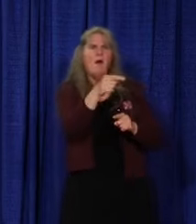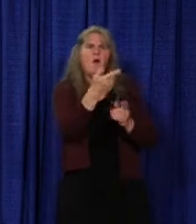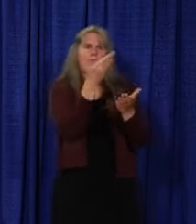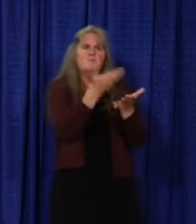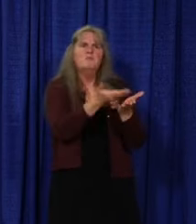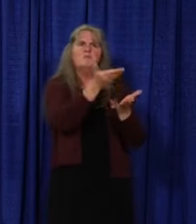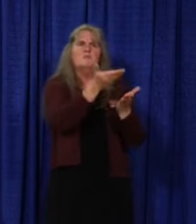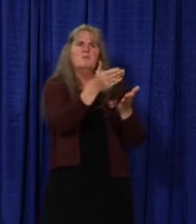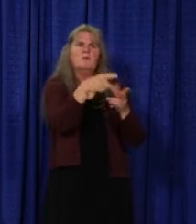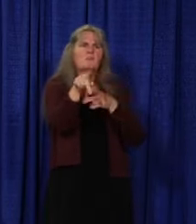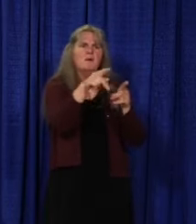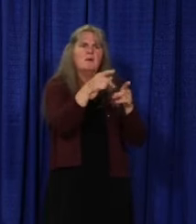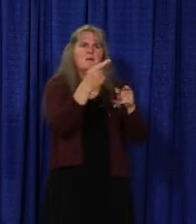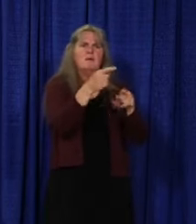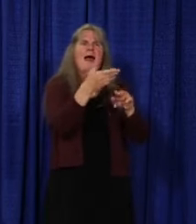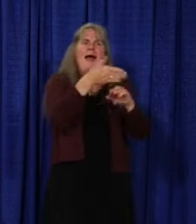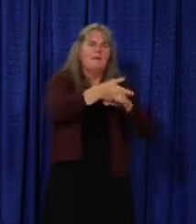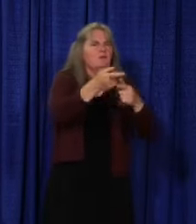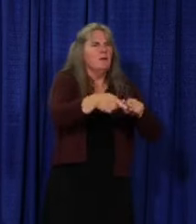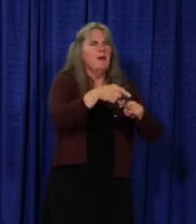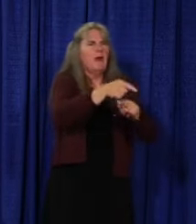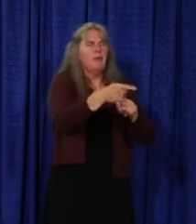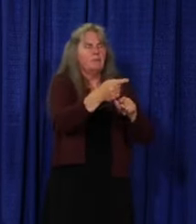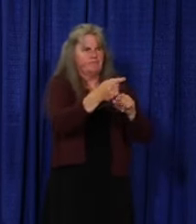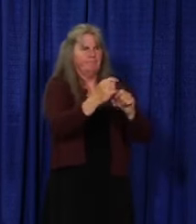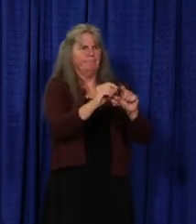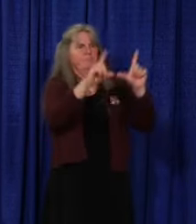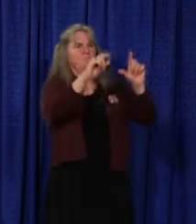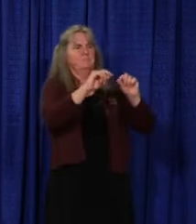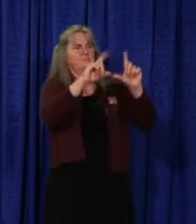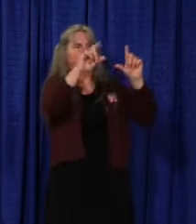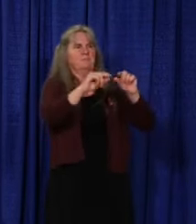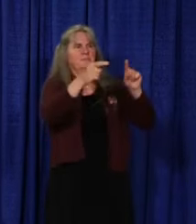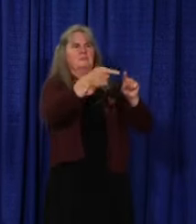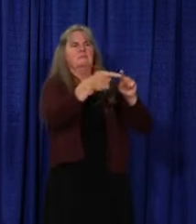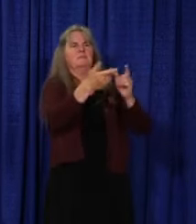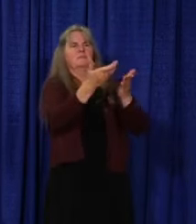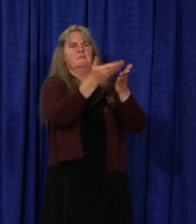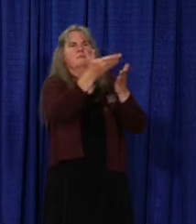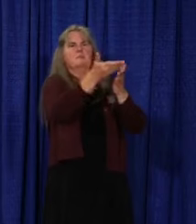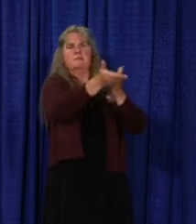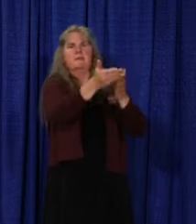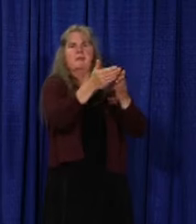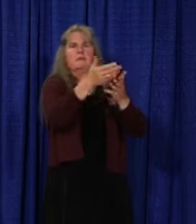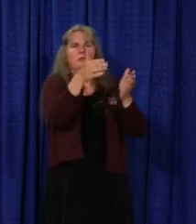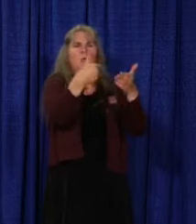something that might have been after-the-fact. I will have to get Minister Streicker to parse out the